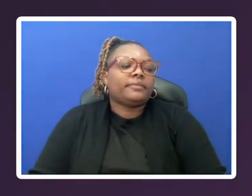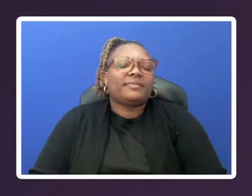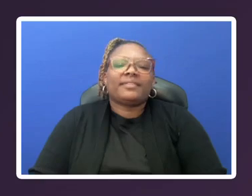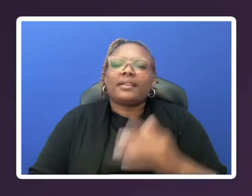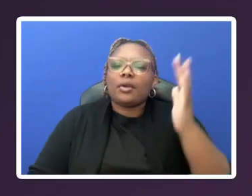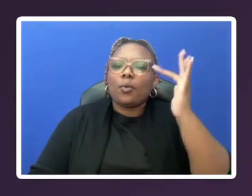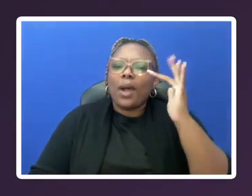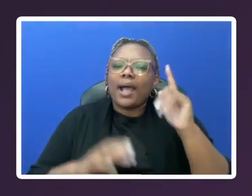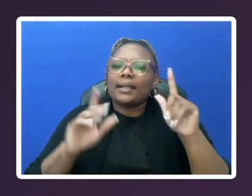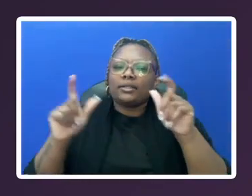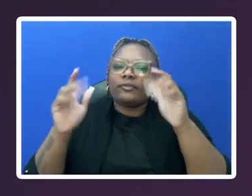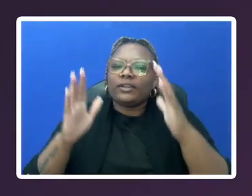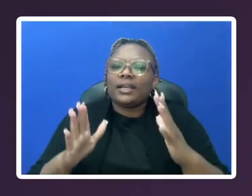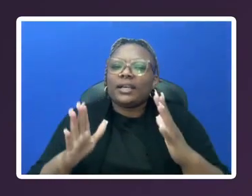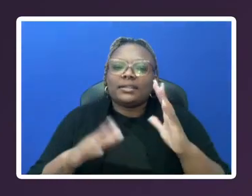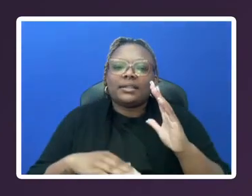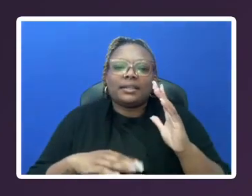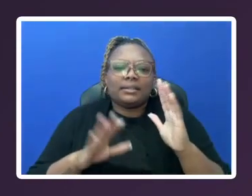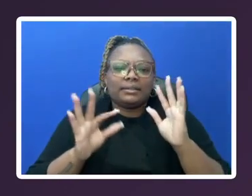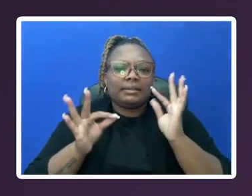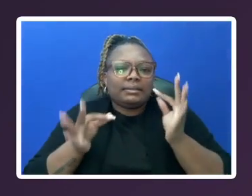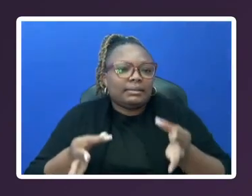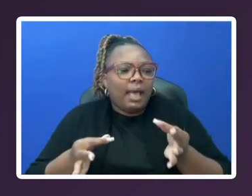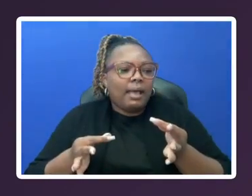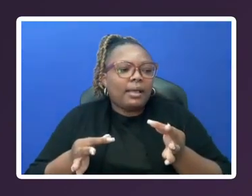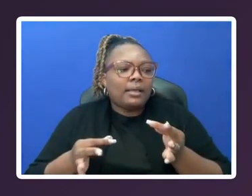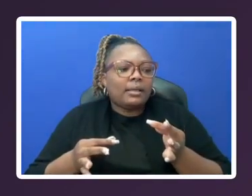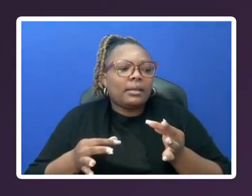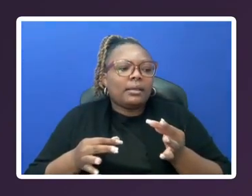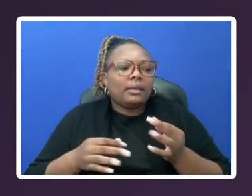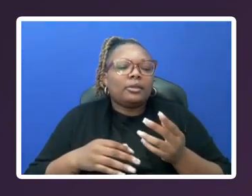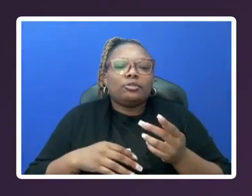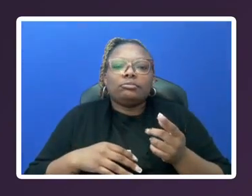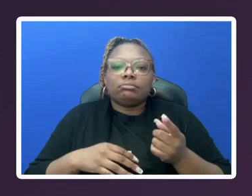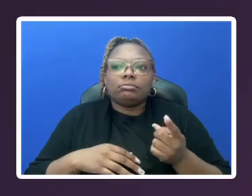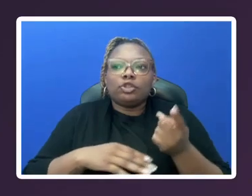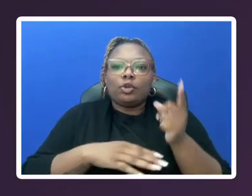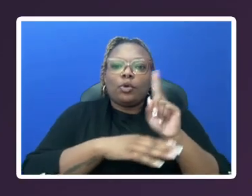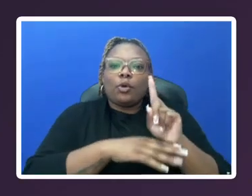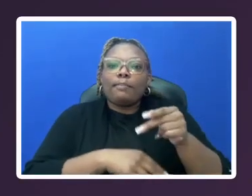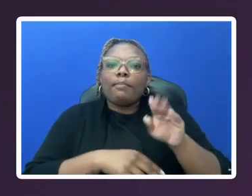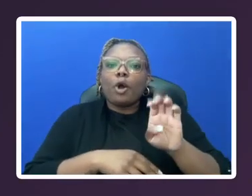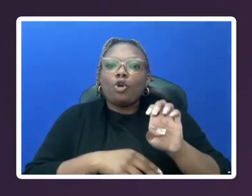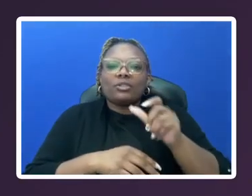to pose all of the astronauts rather than -- rather than having looking at the camera?